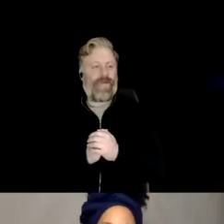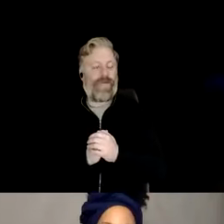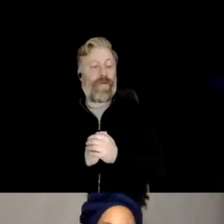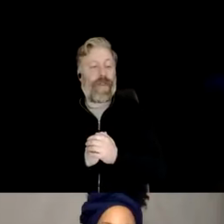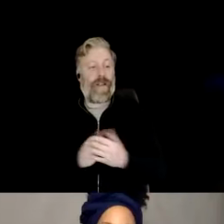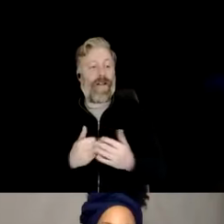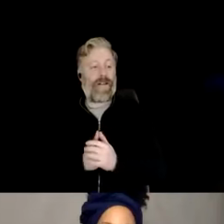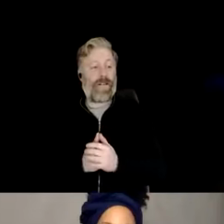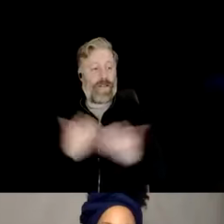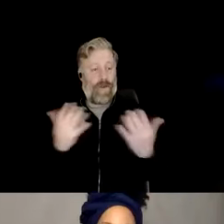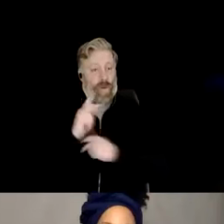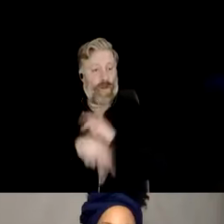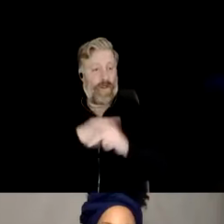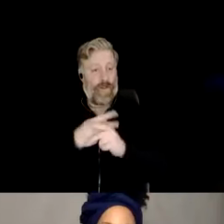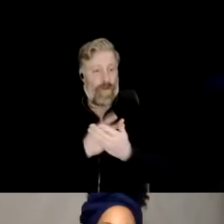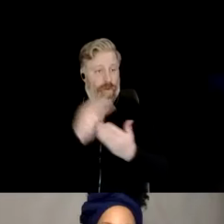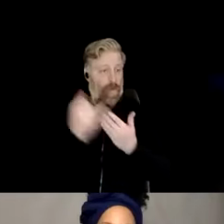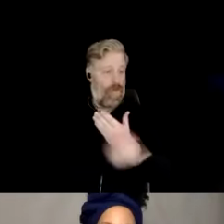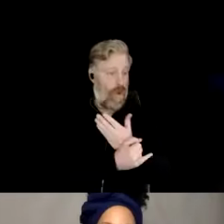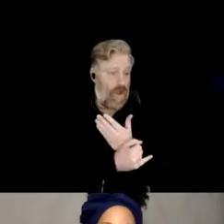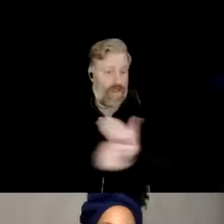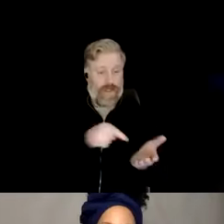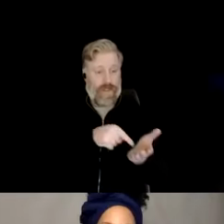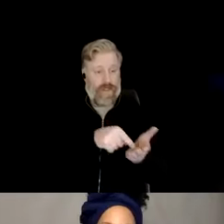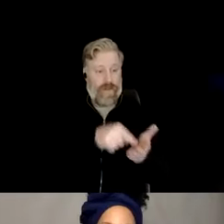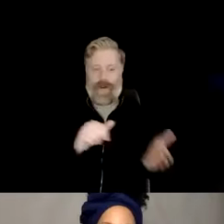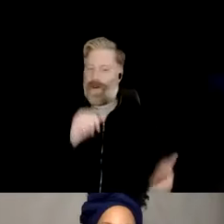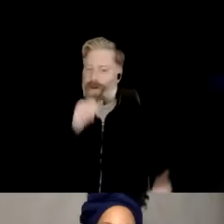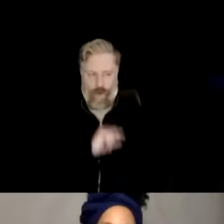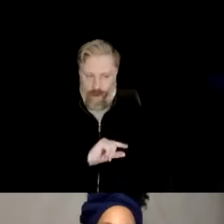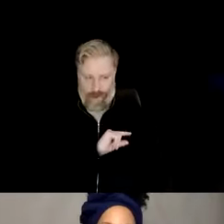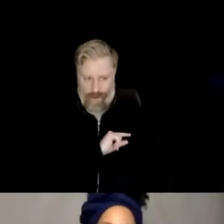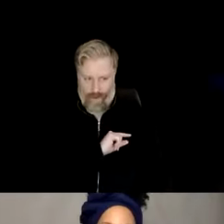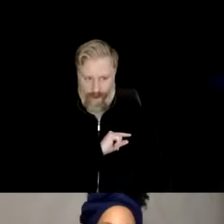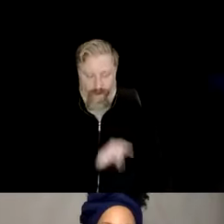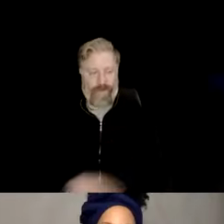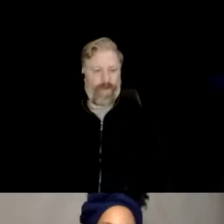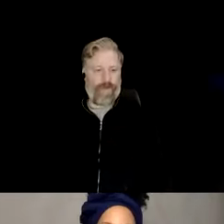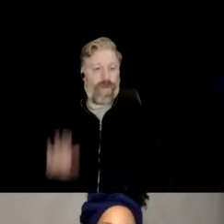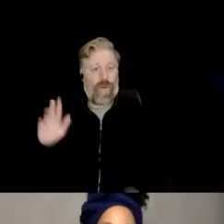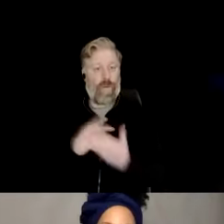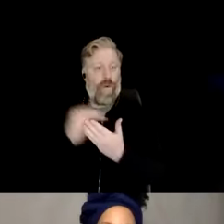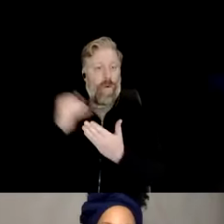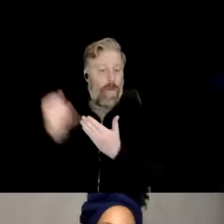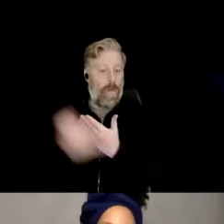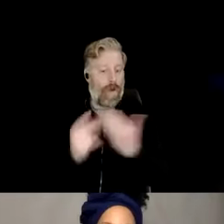The following projects and expenses are ineligible. If projects or programs are not legally compliant,